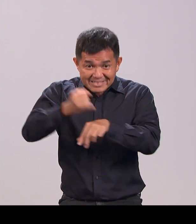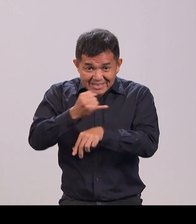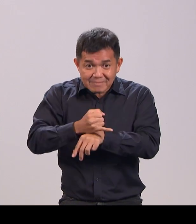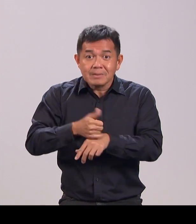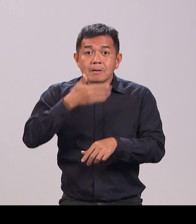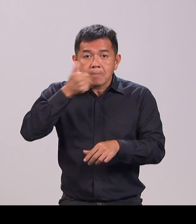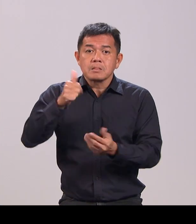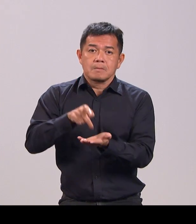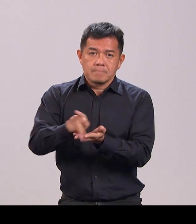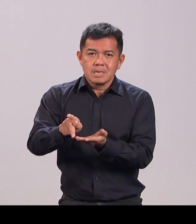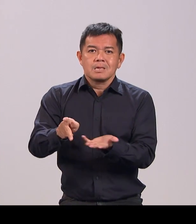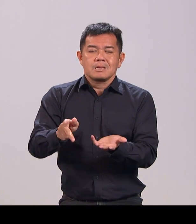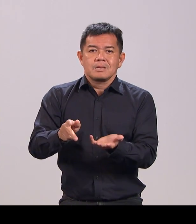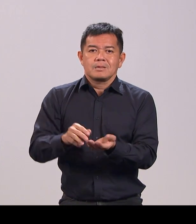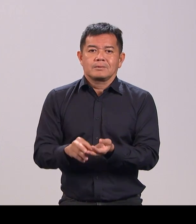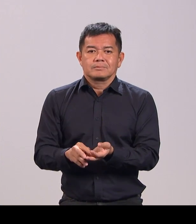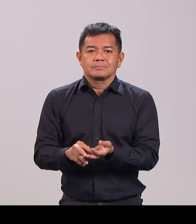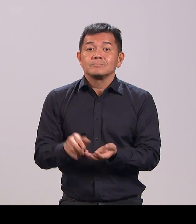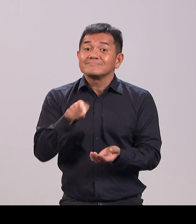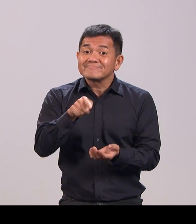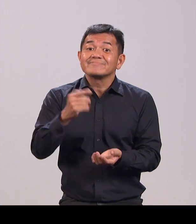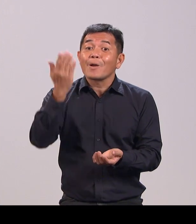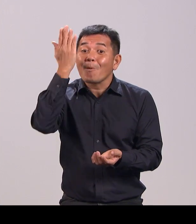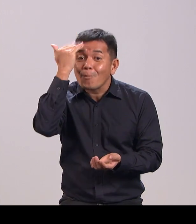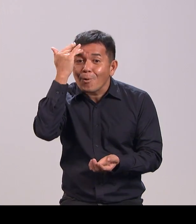And that is why SkillsFuture is crucial.